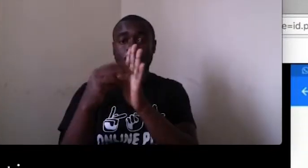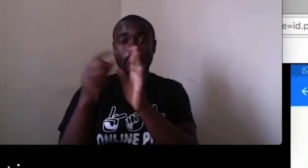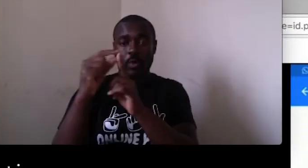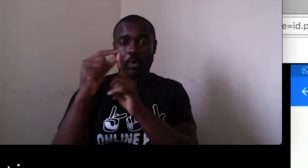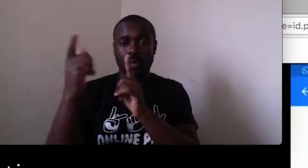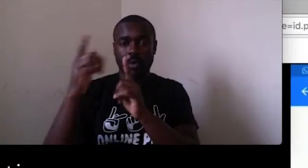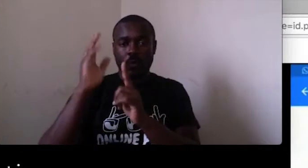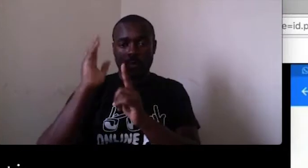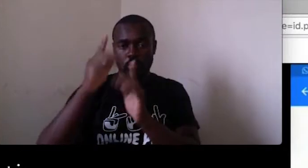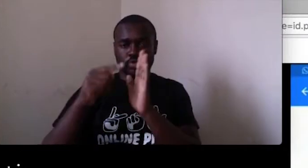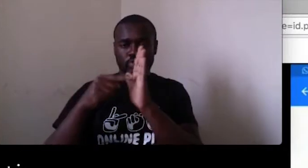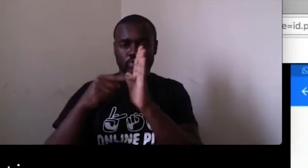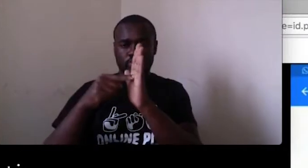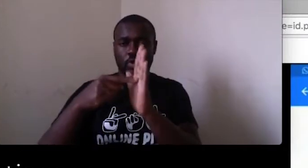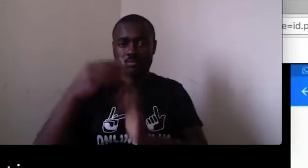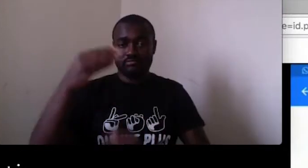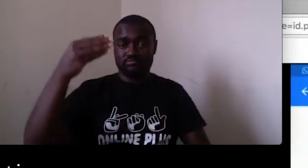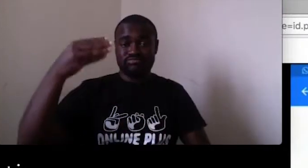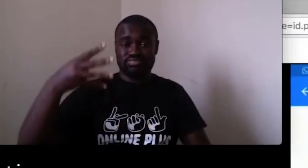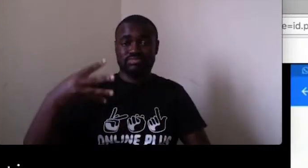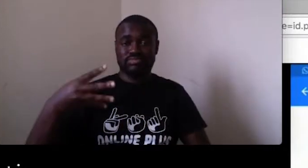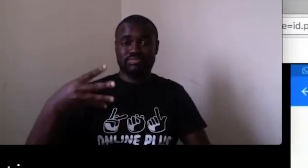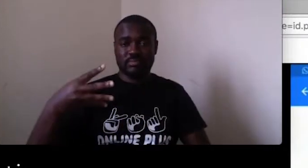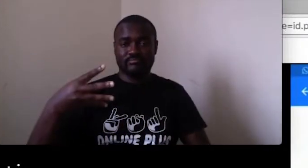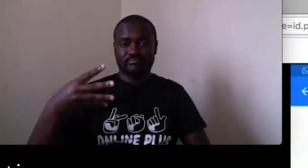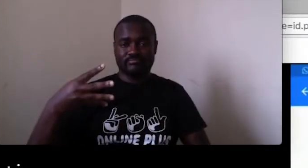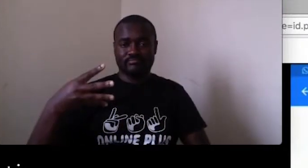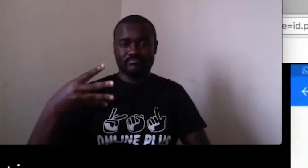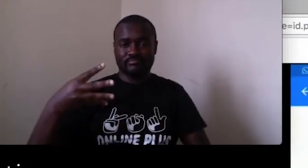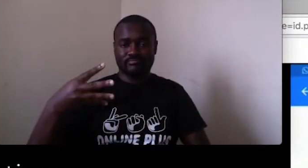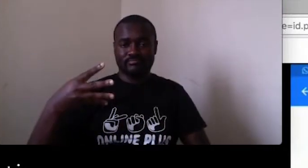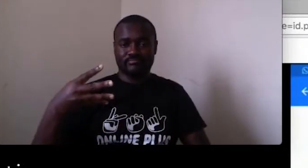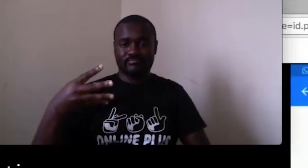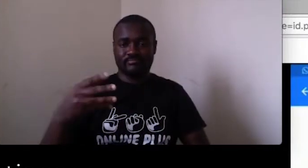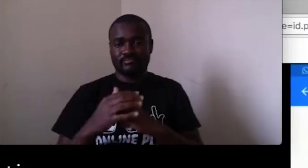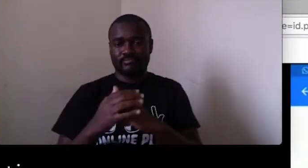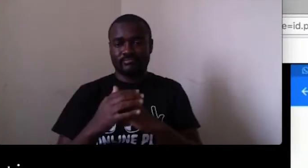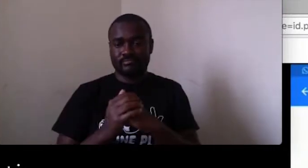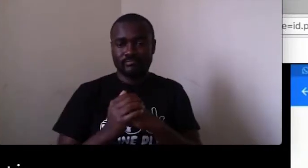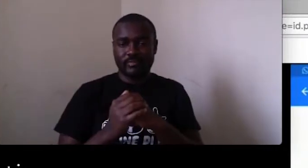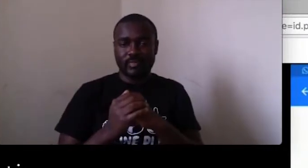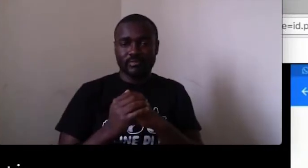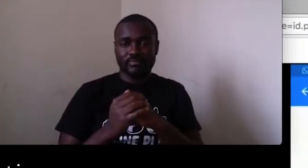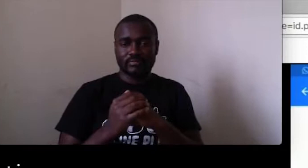If you link on it it will show you the meaning of the words again, the definition